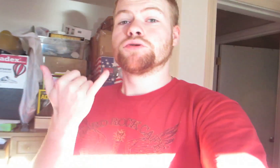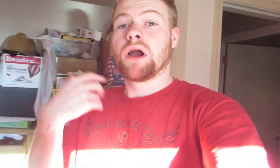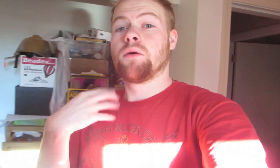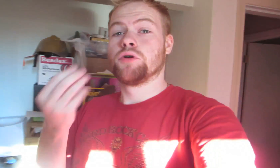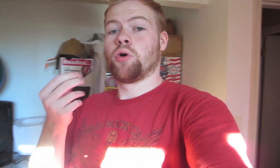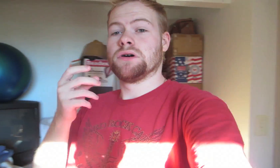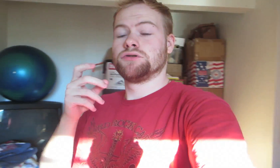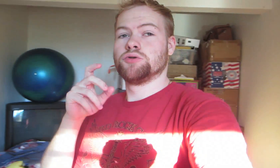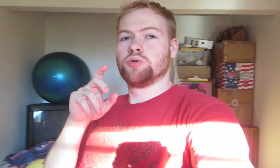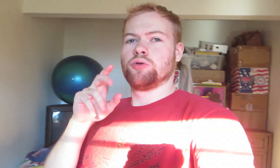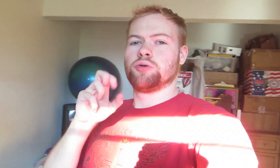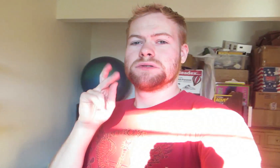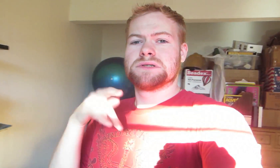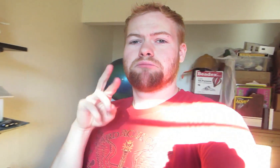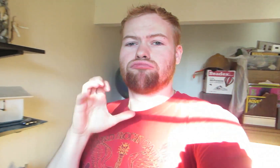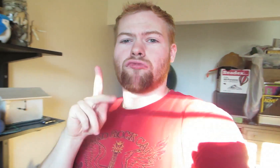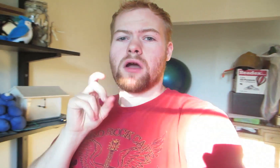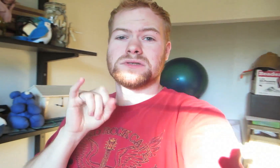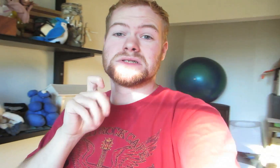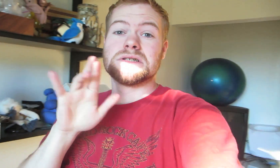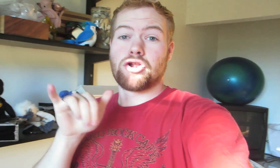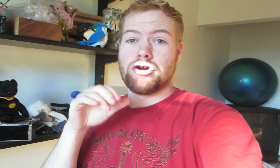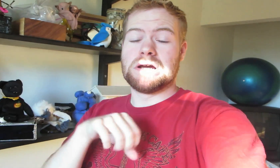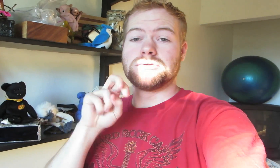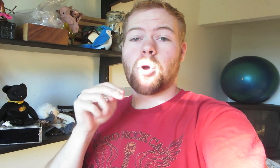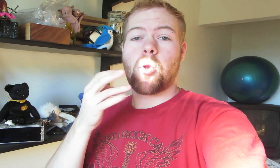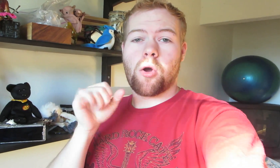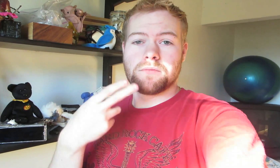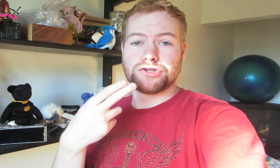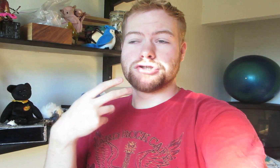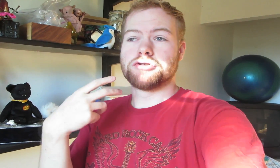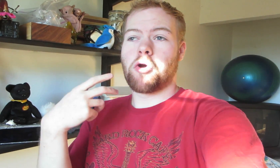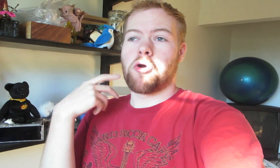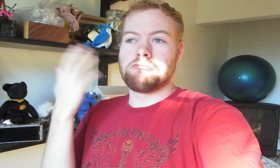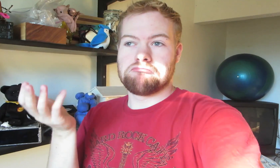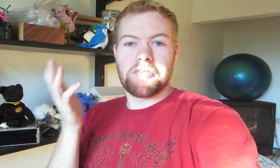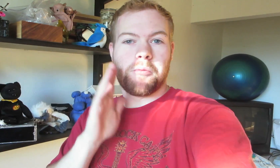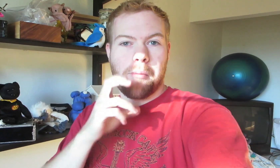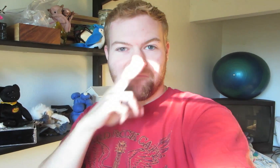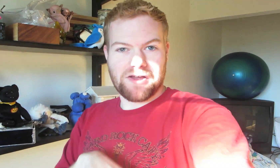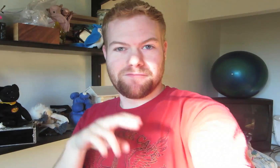Today, we're gonna go to Skip Rock Distillery in Snohomish, so that will be fun.